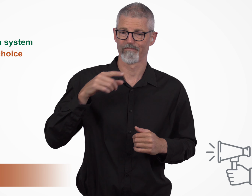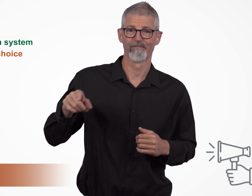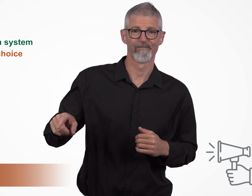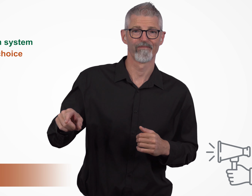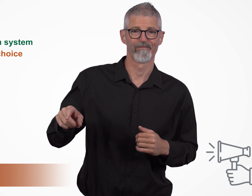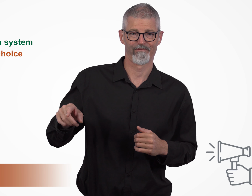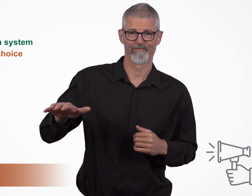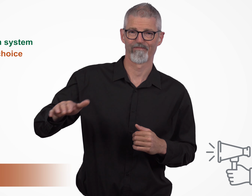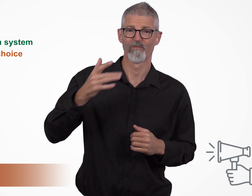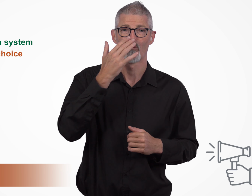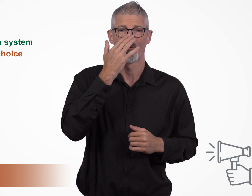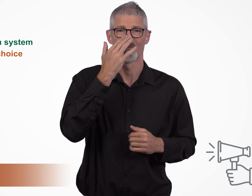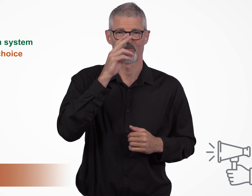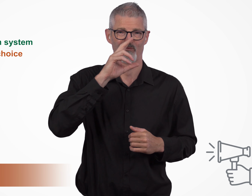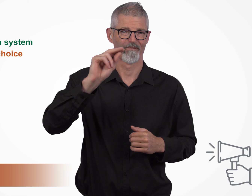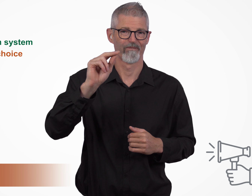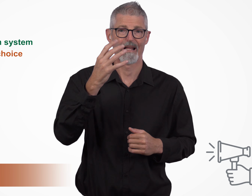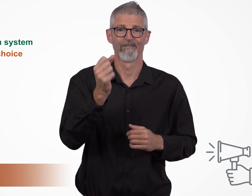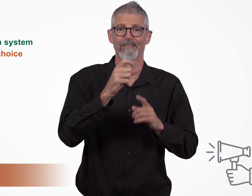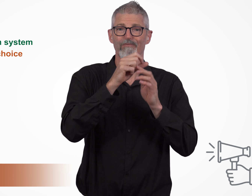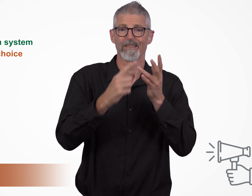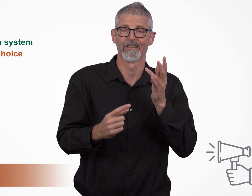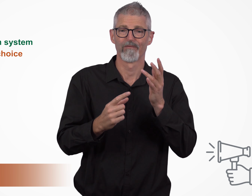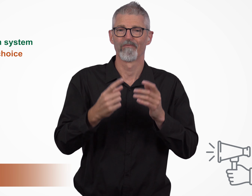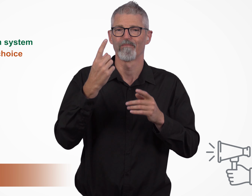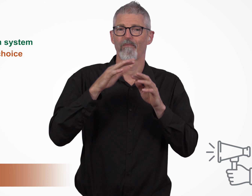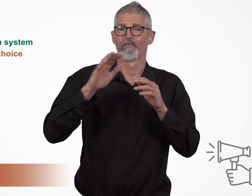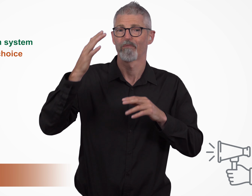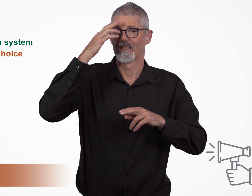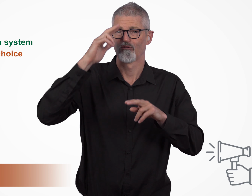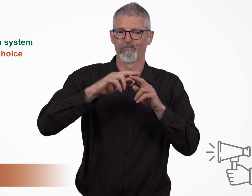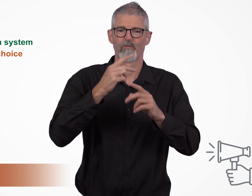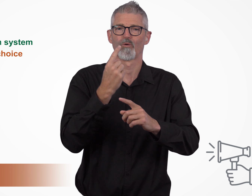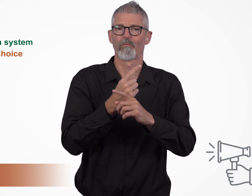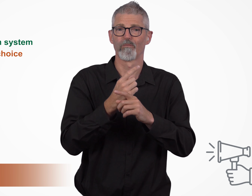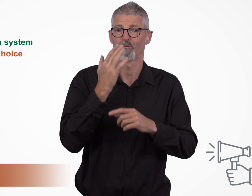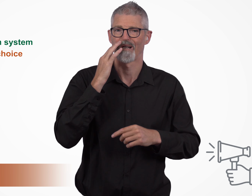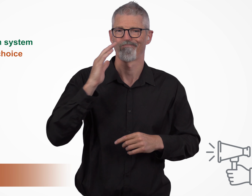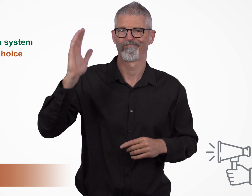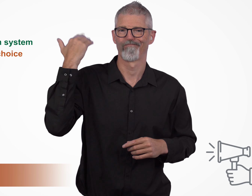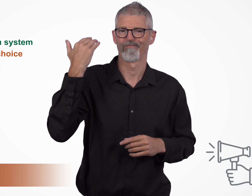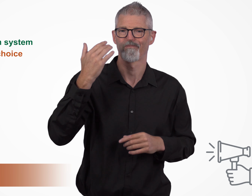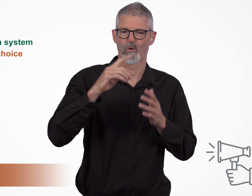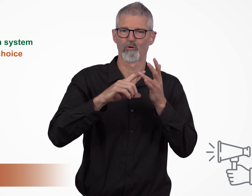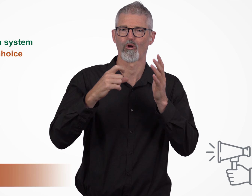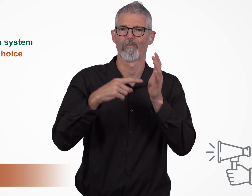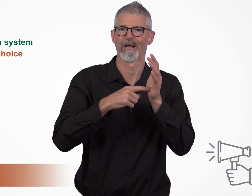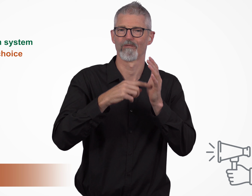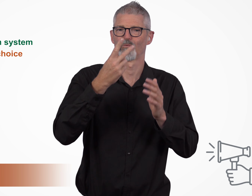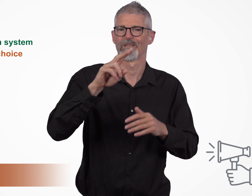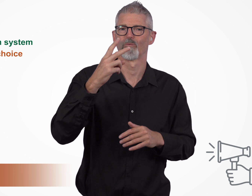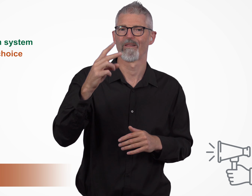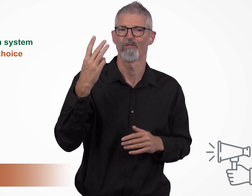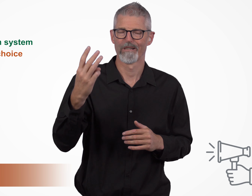Quote from the Parent of child with disability aged 12, October 2023”